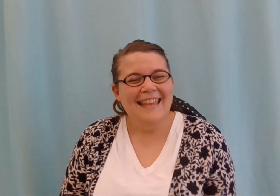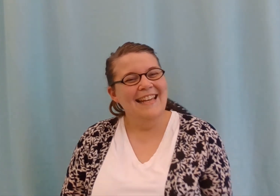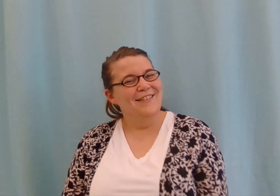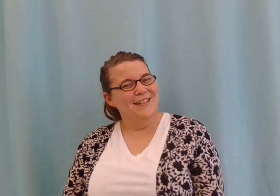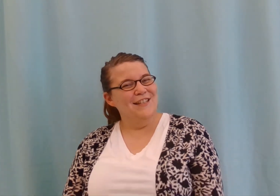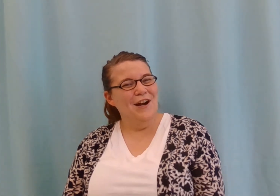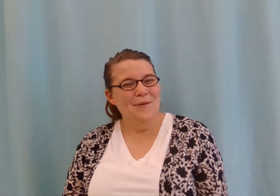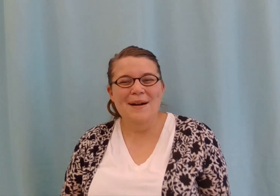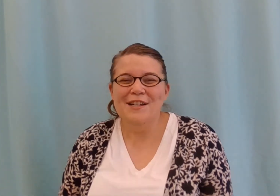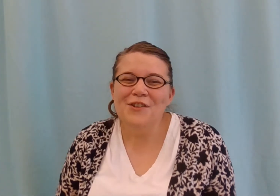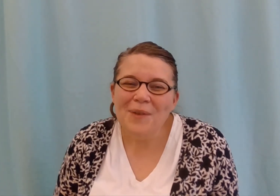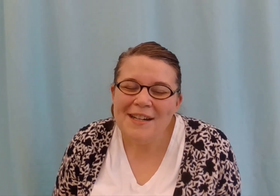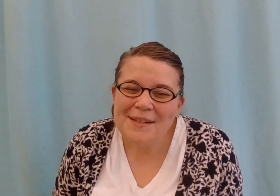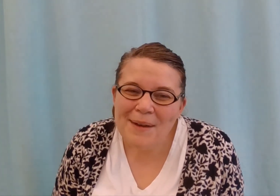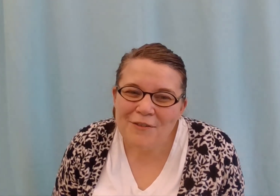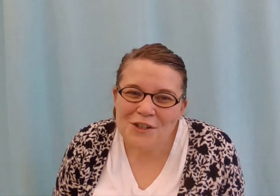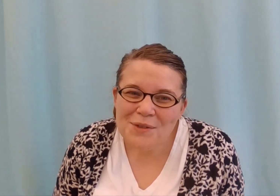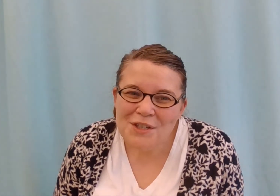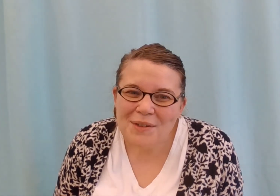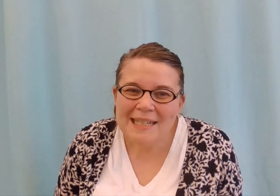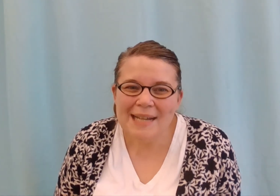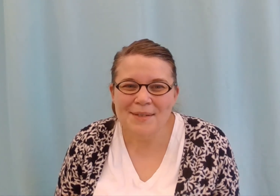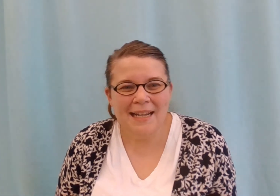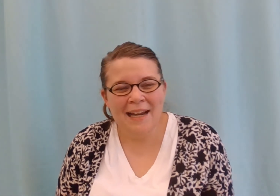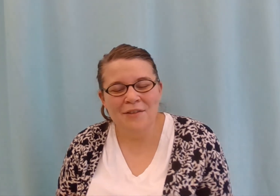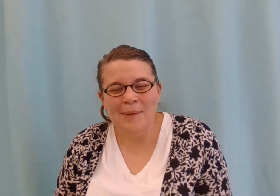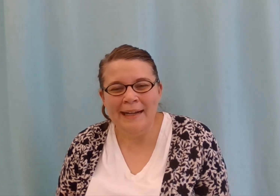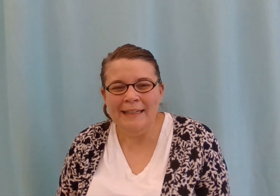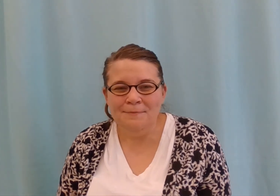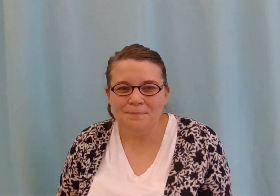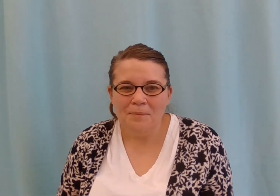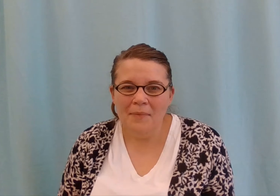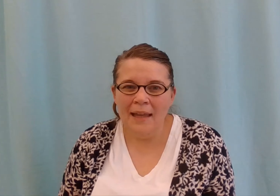Thank you so much for watching my virtual stoytime today, everybody.